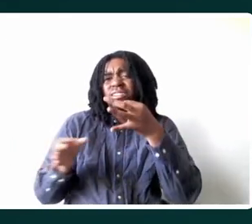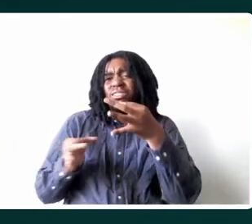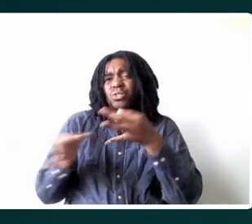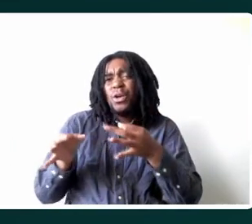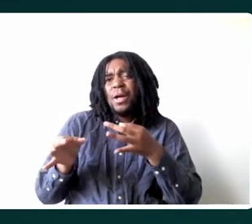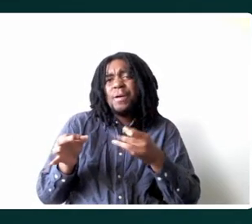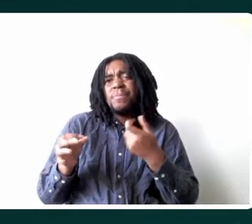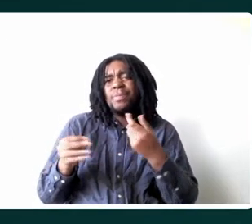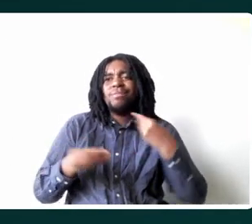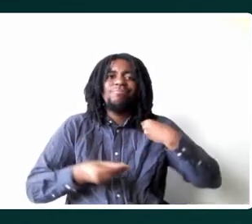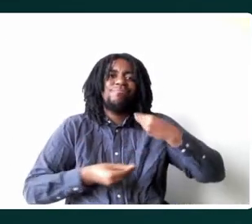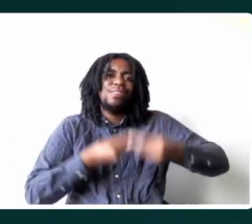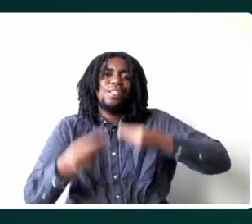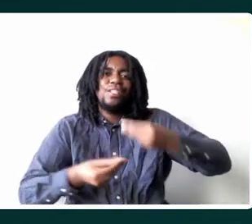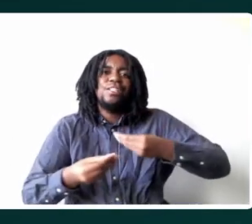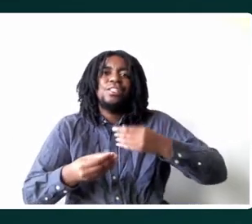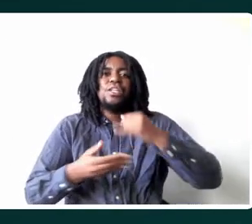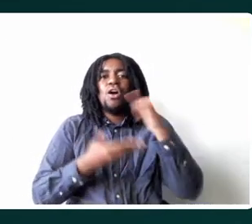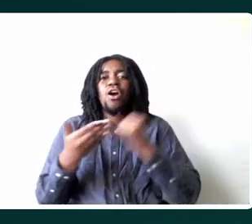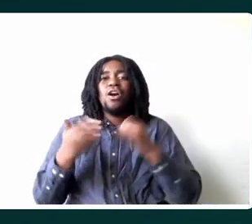Samir Meghelli: Yeah. I think one of the things that we really